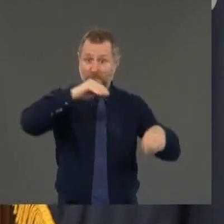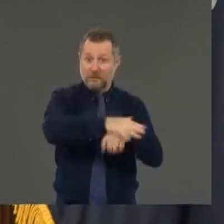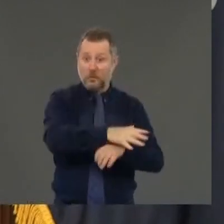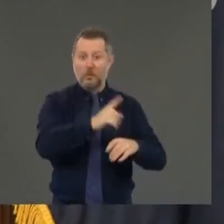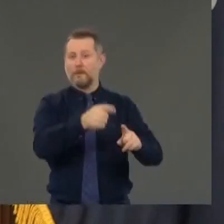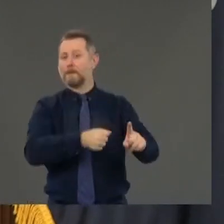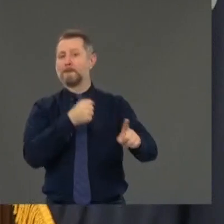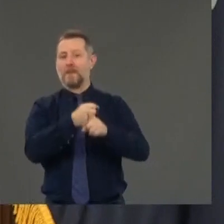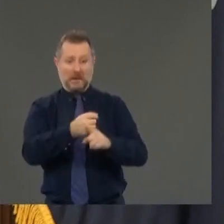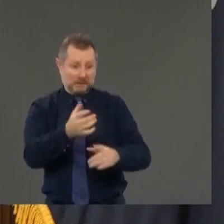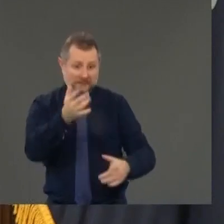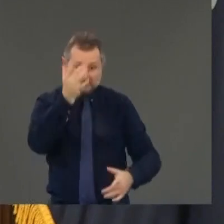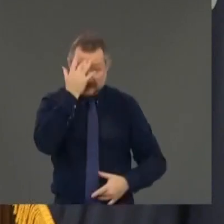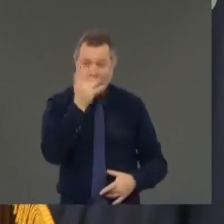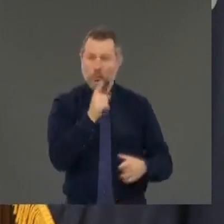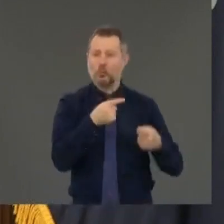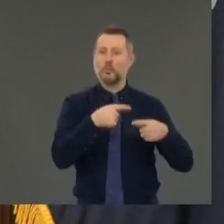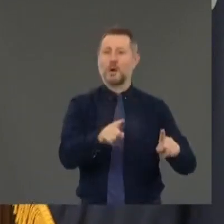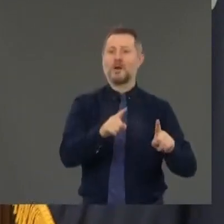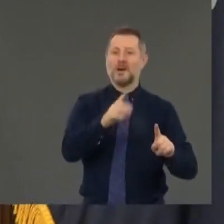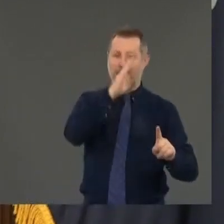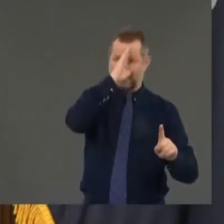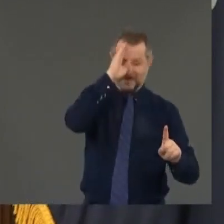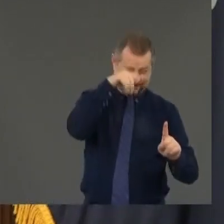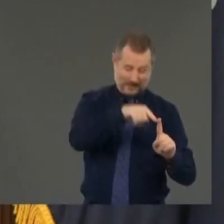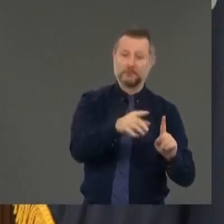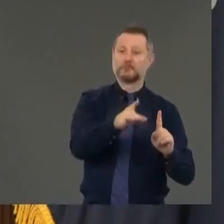THERE ARE INFECTIONS.